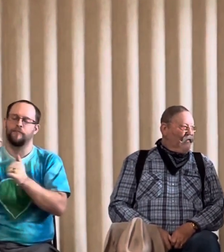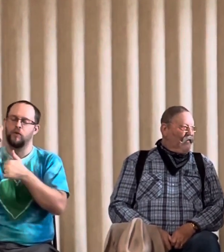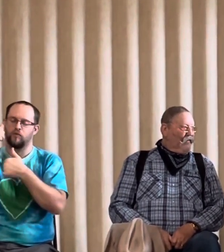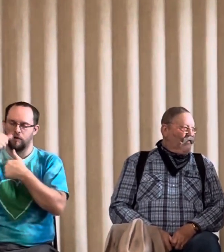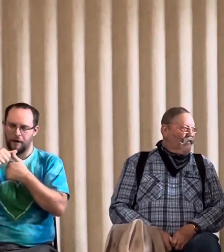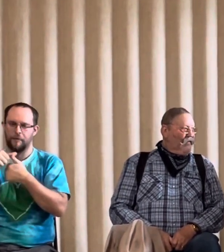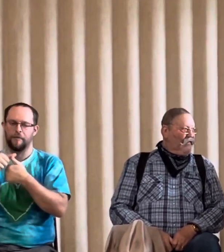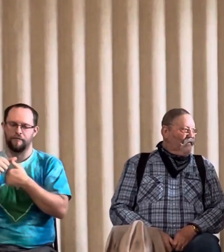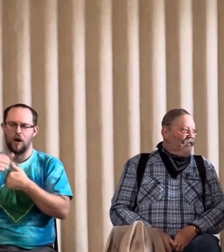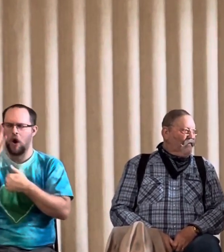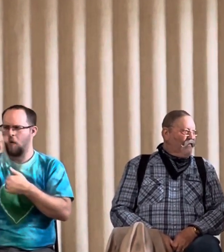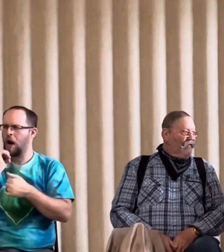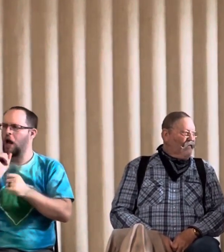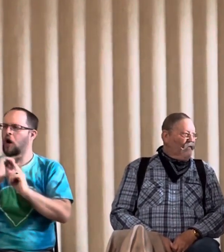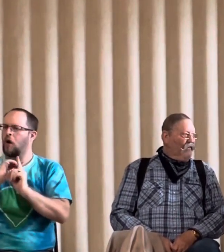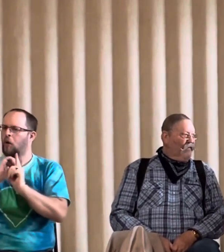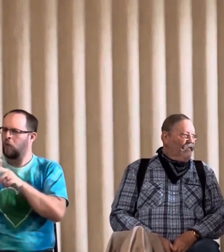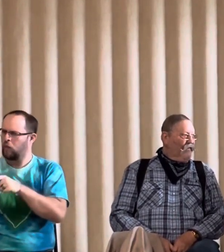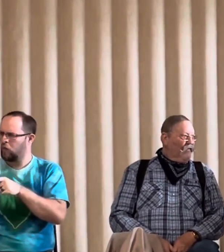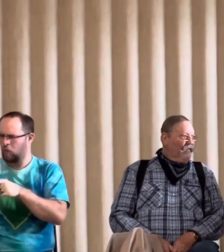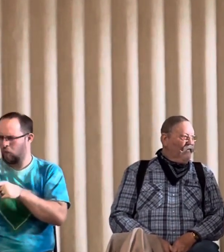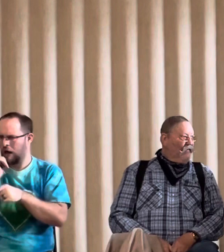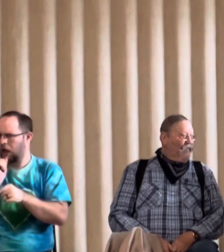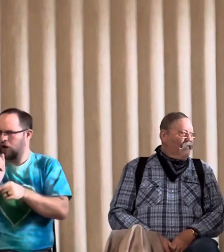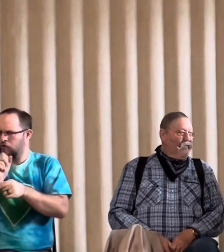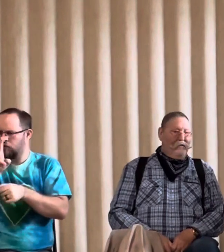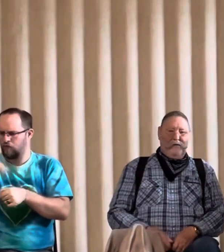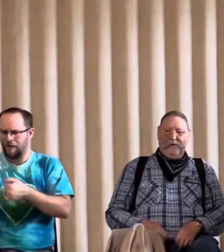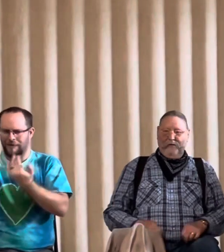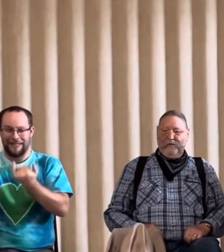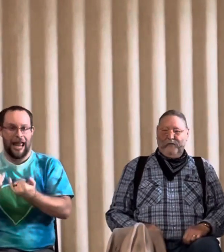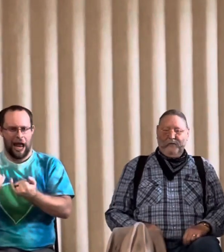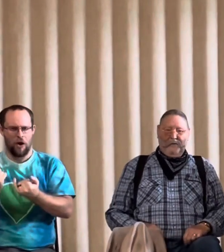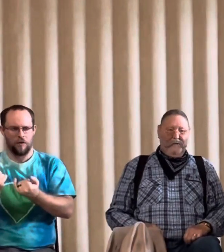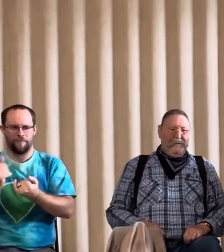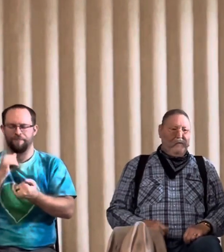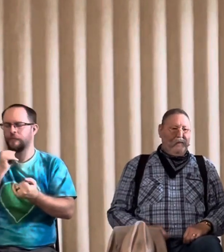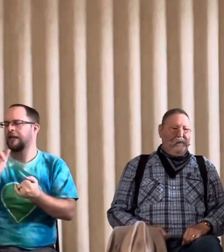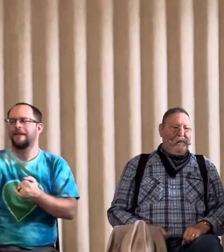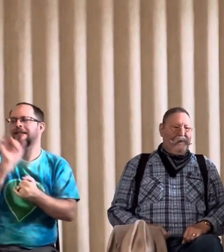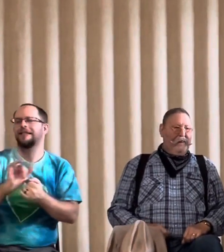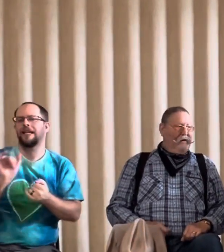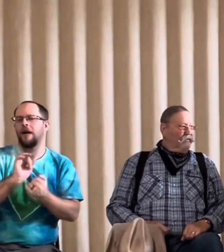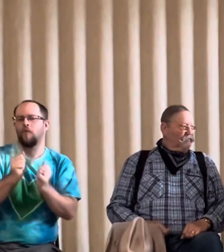"Why don't you go anywhere now, Grandad?" "It's not the same without Gramps. He made